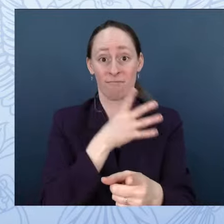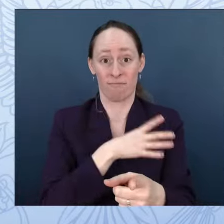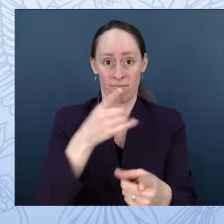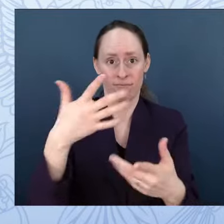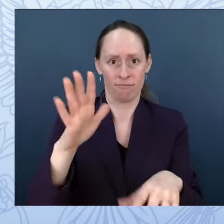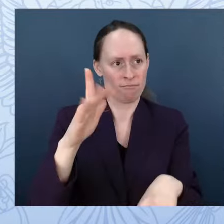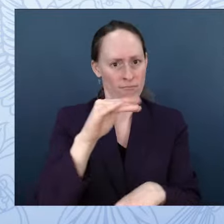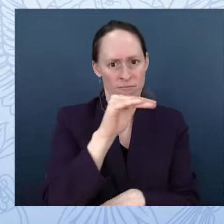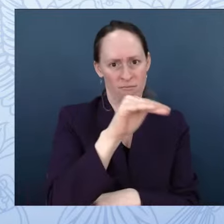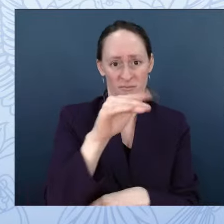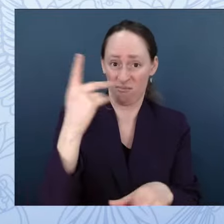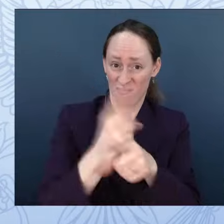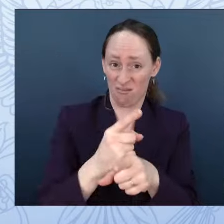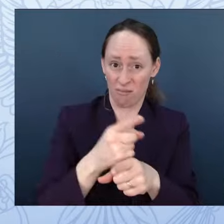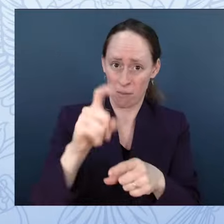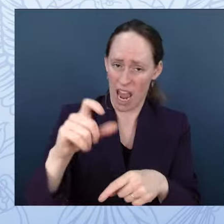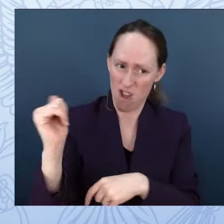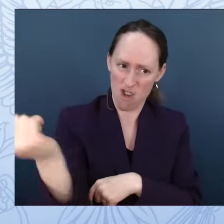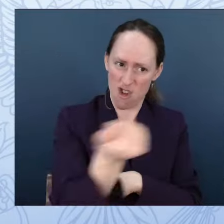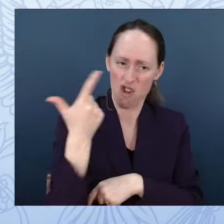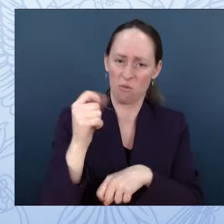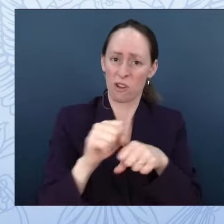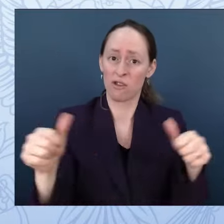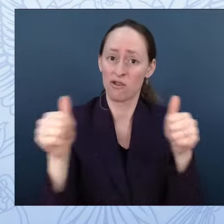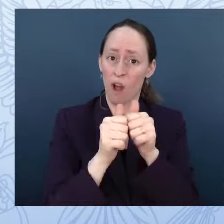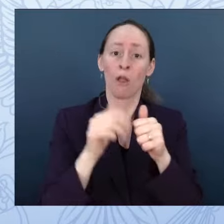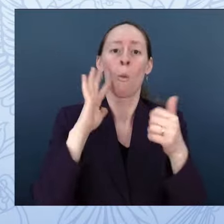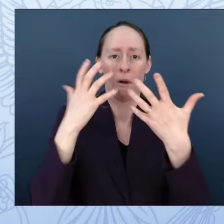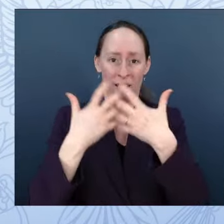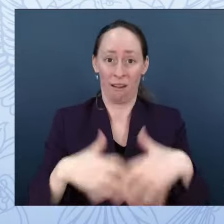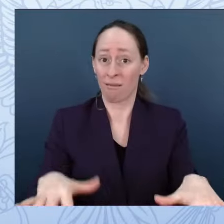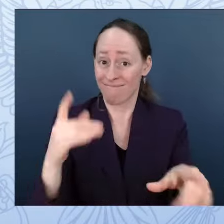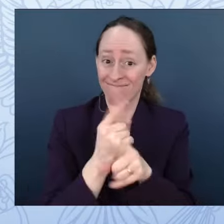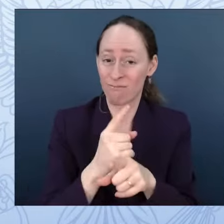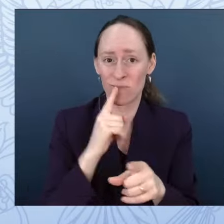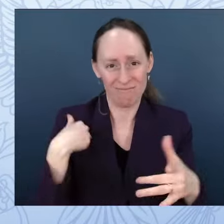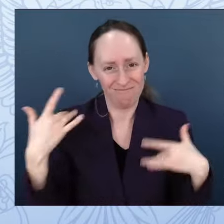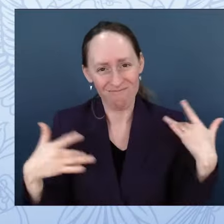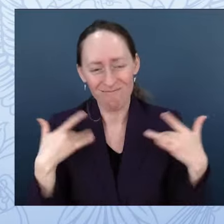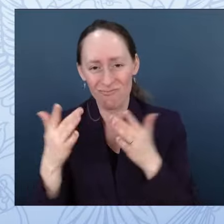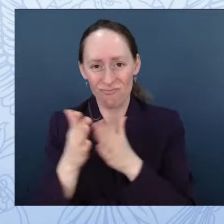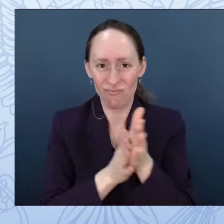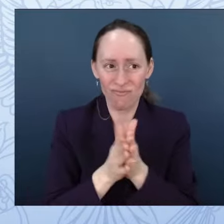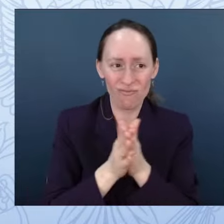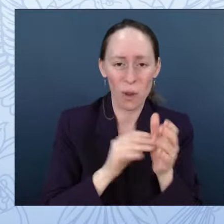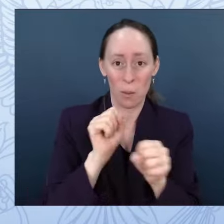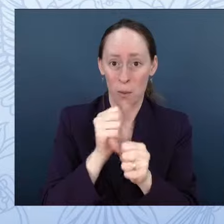You are stepping up and taking action here. And so we want to hear from a couple of you. We're going to start with Dana Erickson,